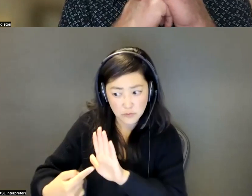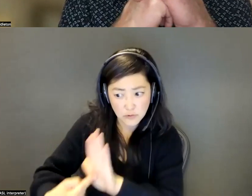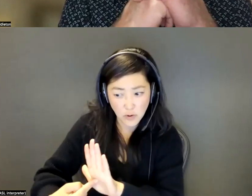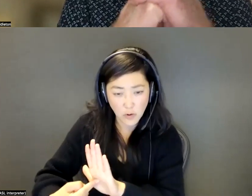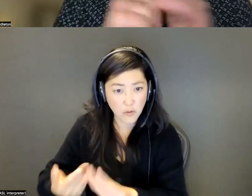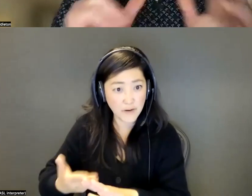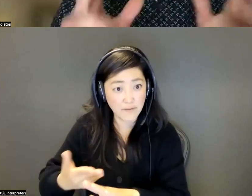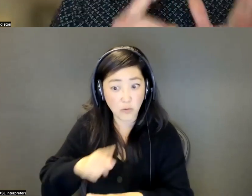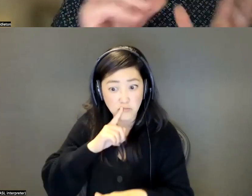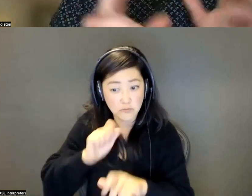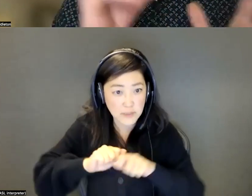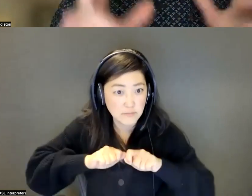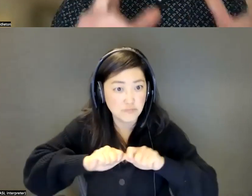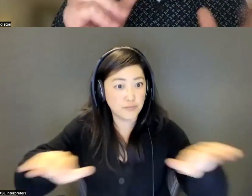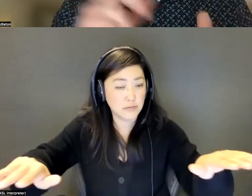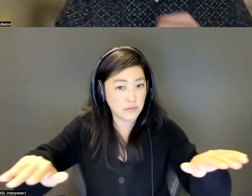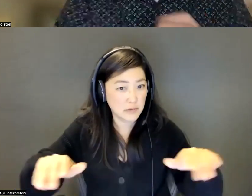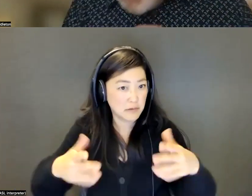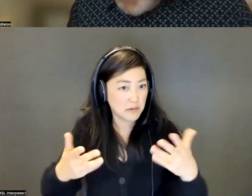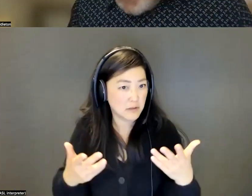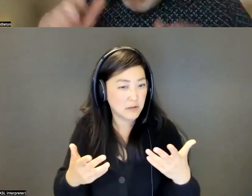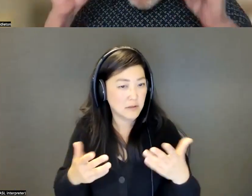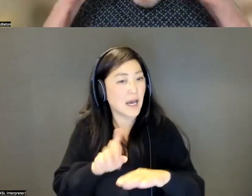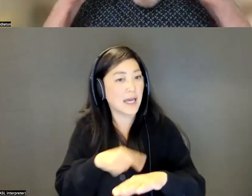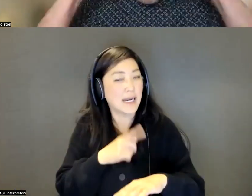And how long does it take? Kieron: Well, actually,